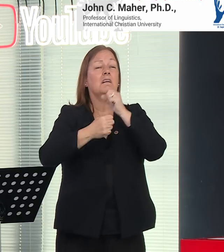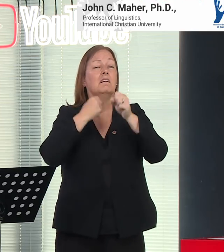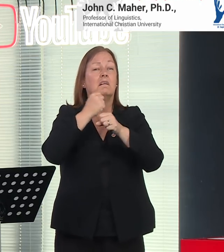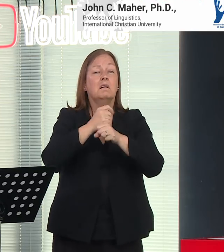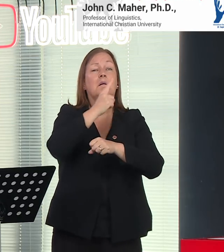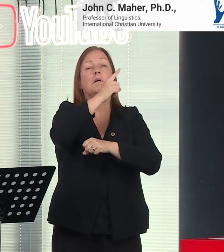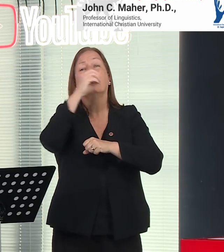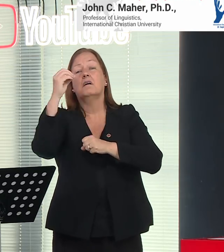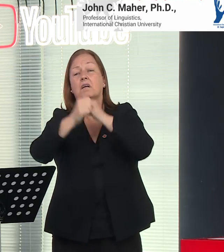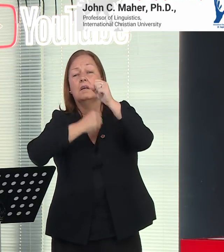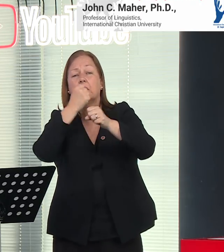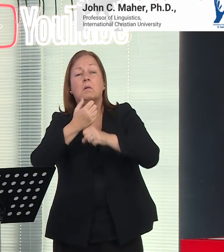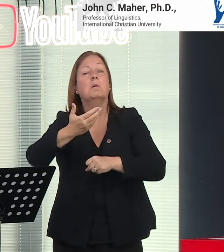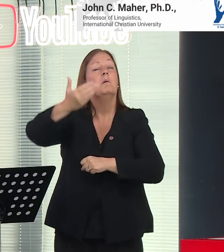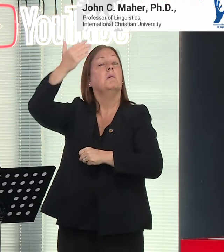If you look at 100 honeybees today,